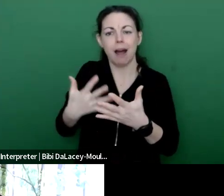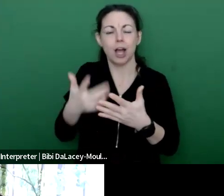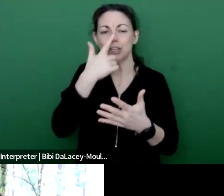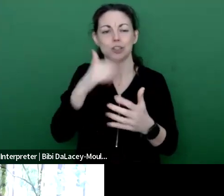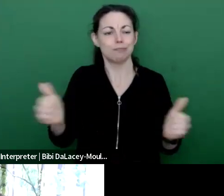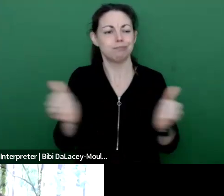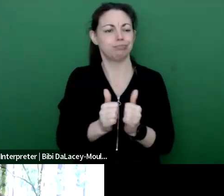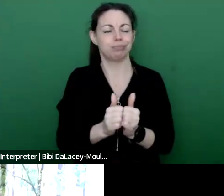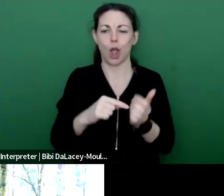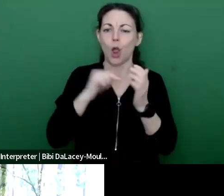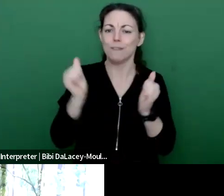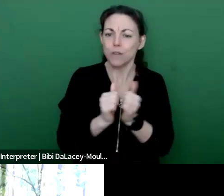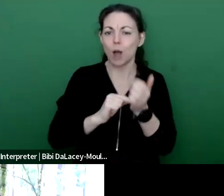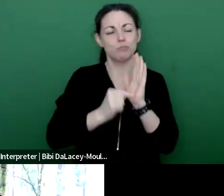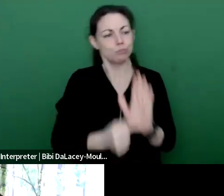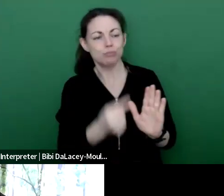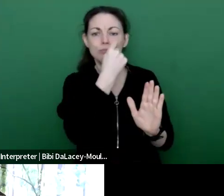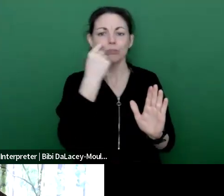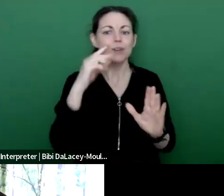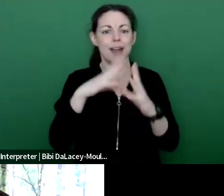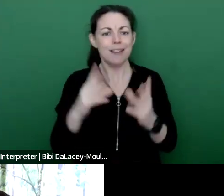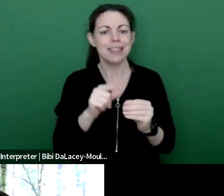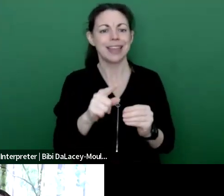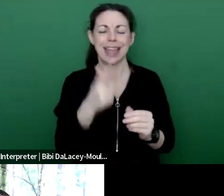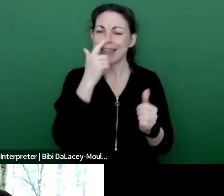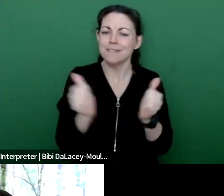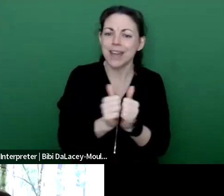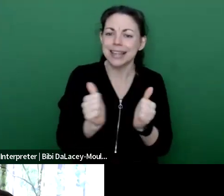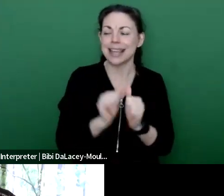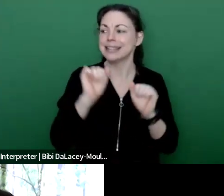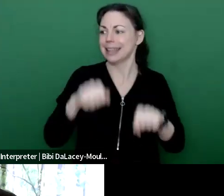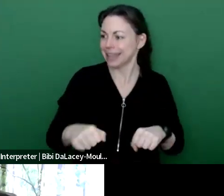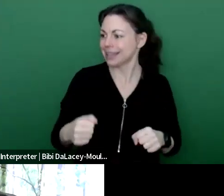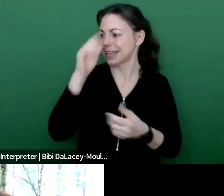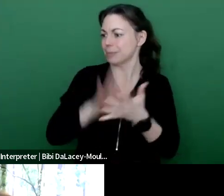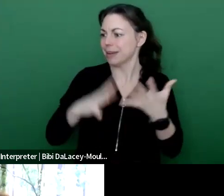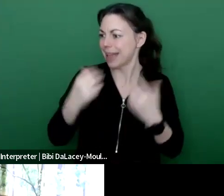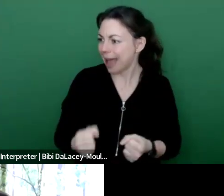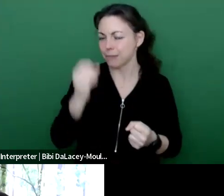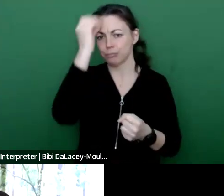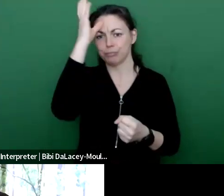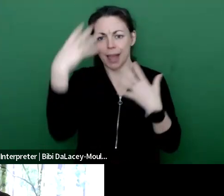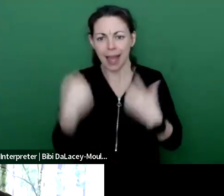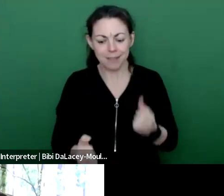organizations and different sectors, it kind of validated that yes, I had, I have got the knowledge and the skills to, to do what I'm,